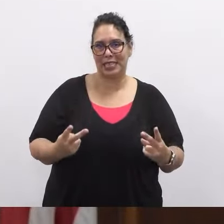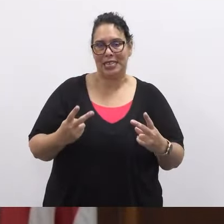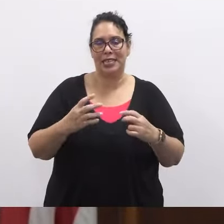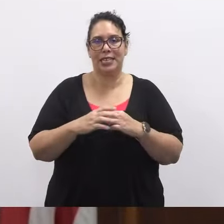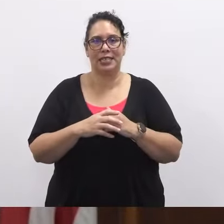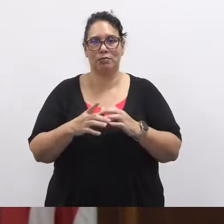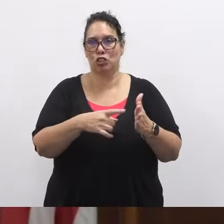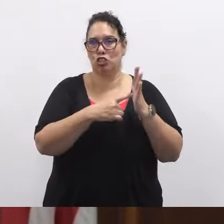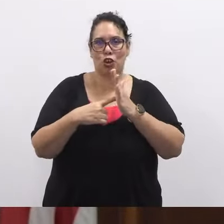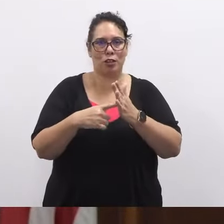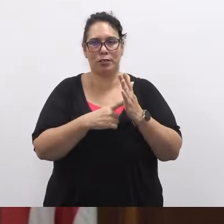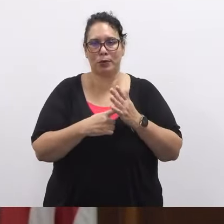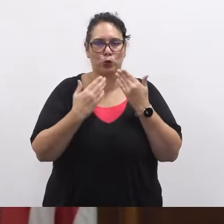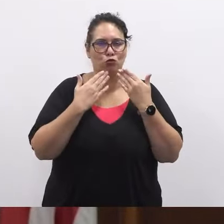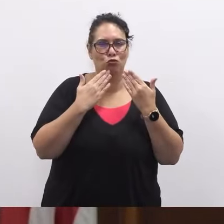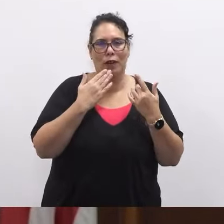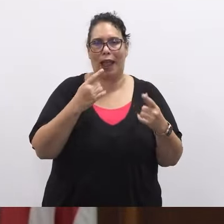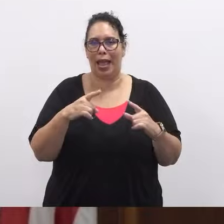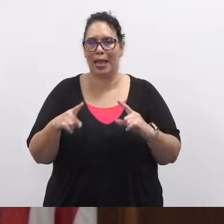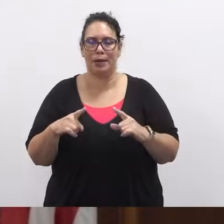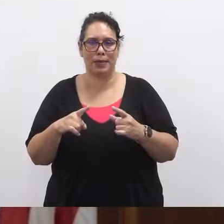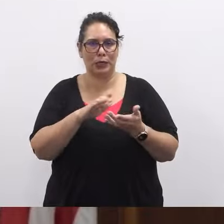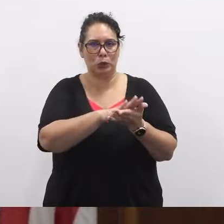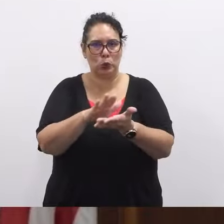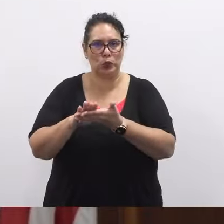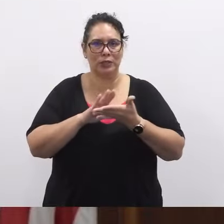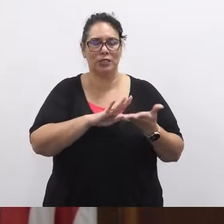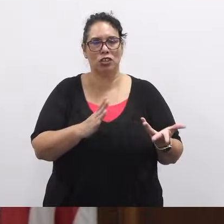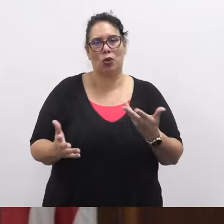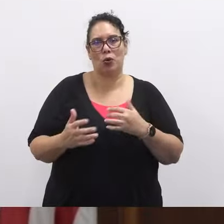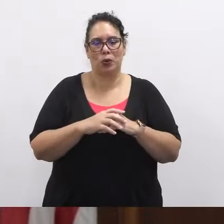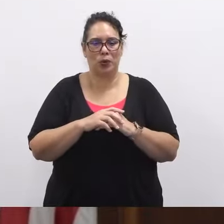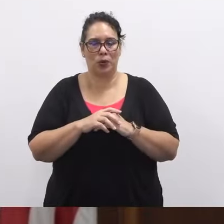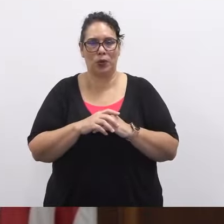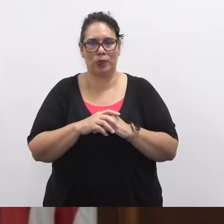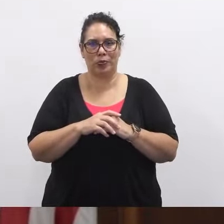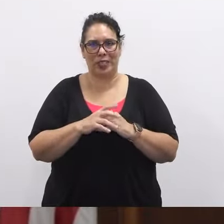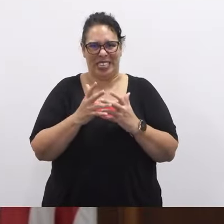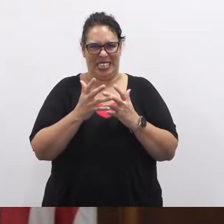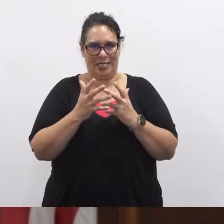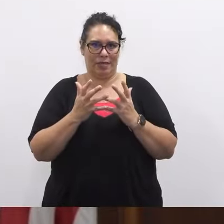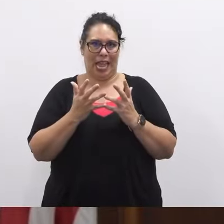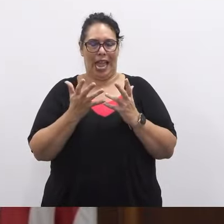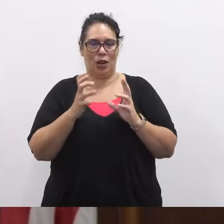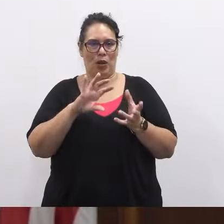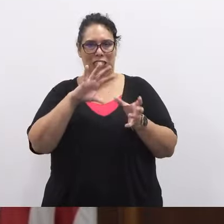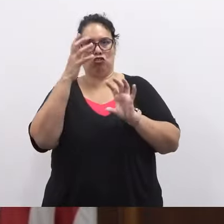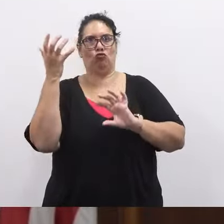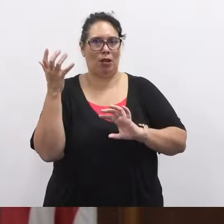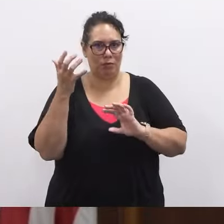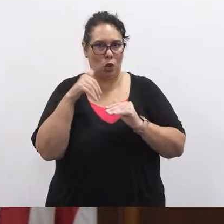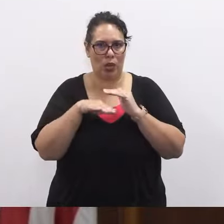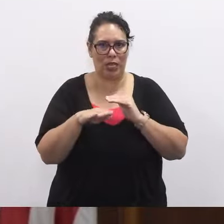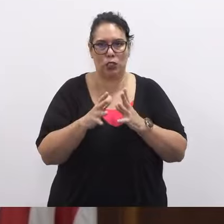to show me the good stuff happening on their campuses. So I've refrained from going to too many classes as a way not to disrupt as we get back into the new year.